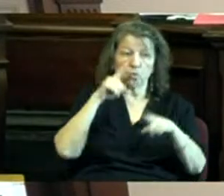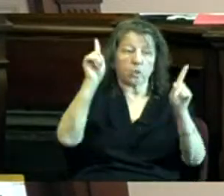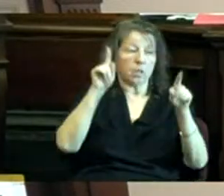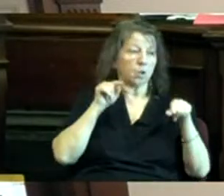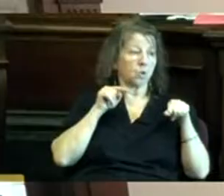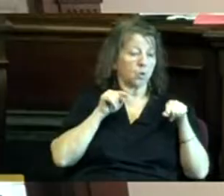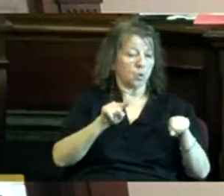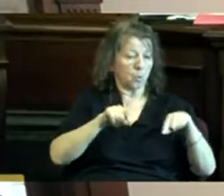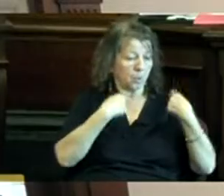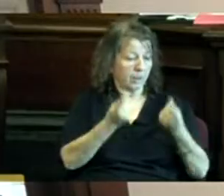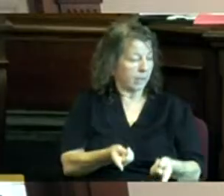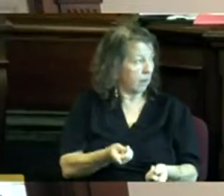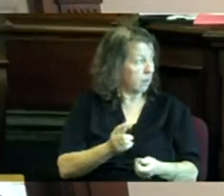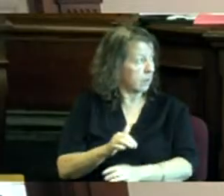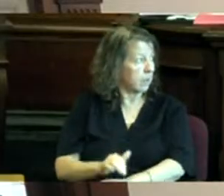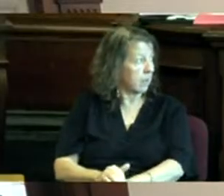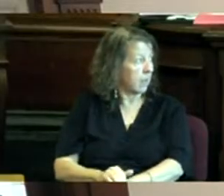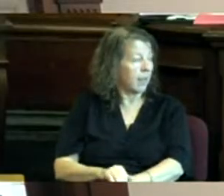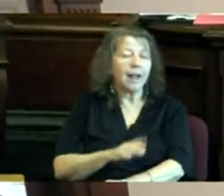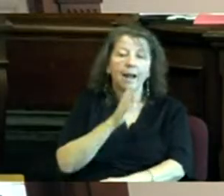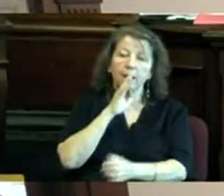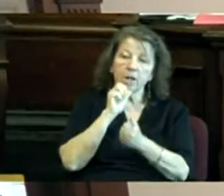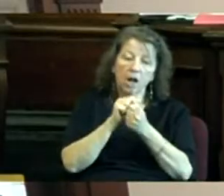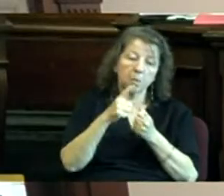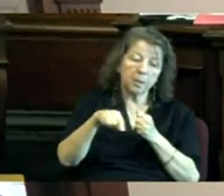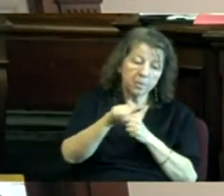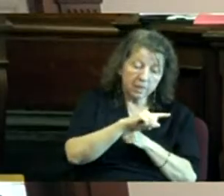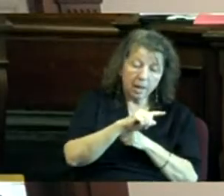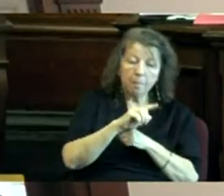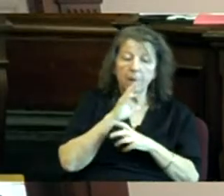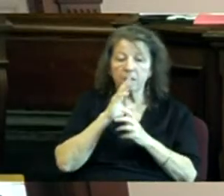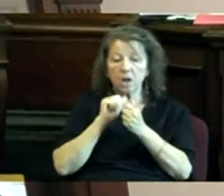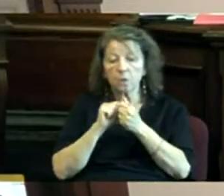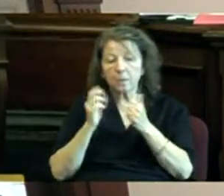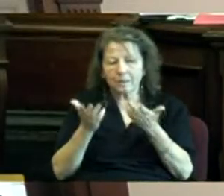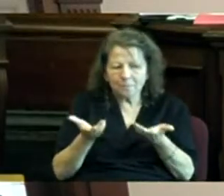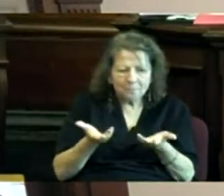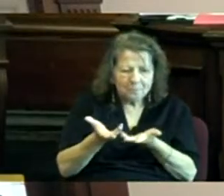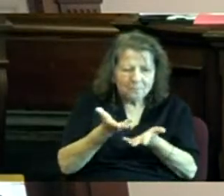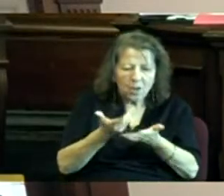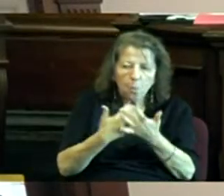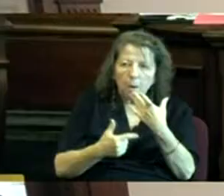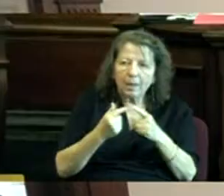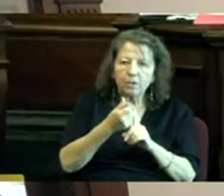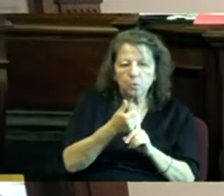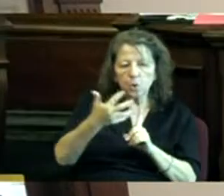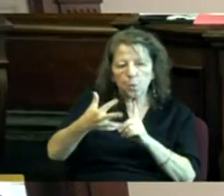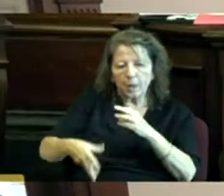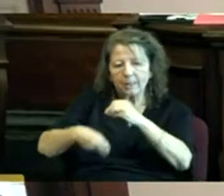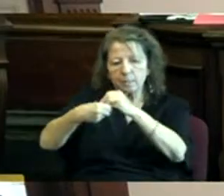school. 16. They've been proven to do that over the years. So I